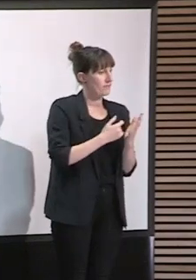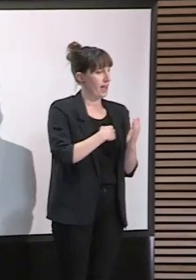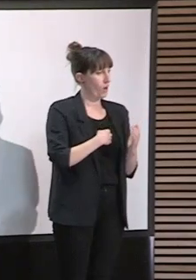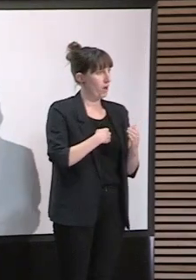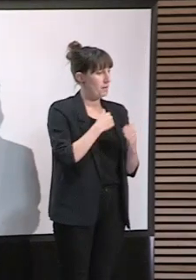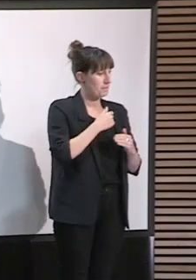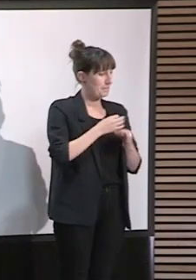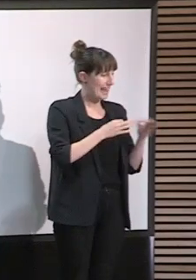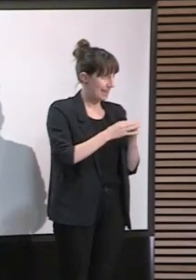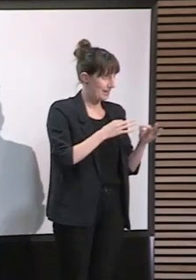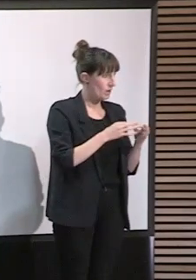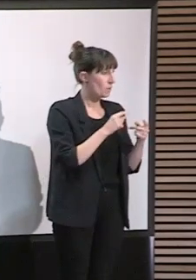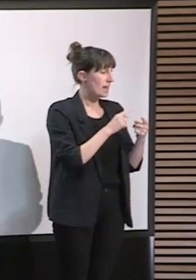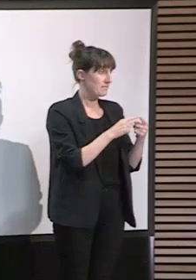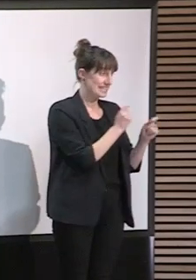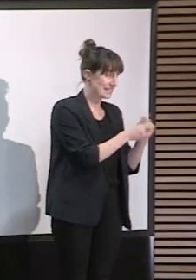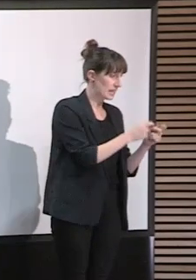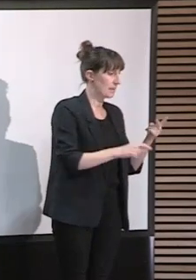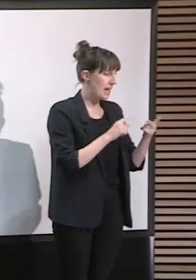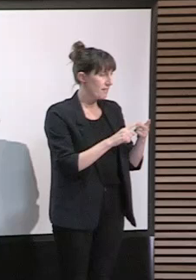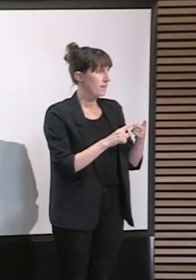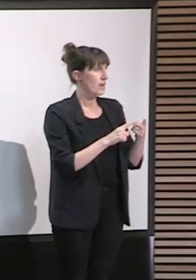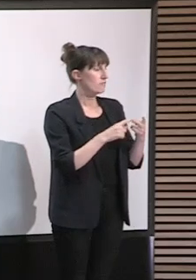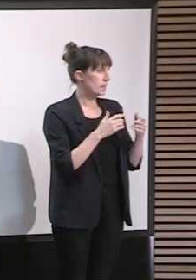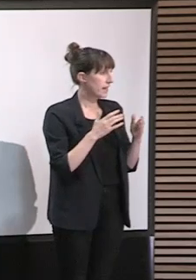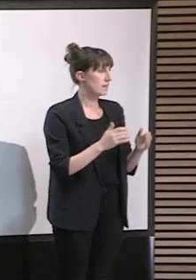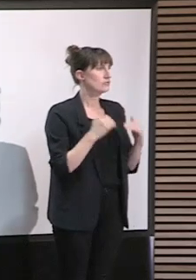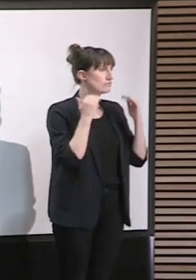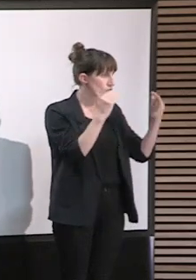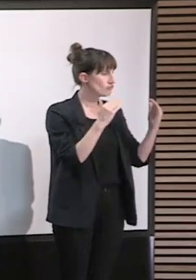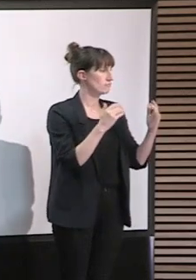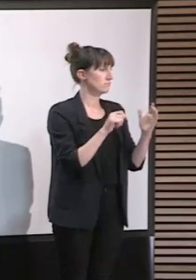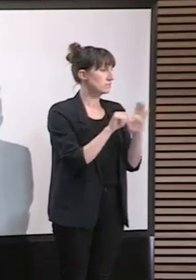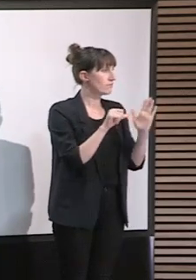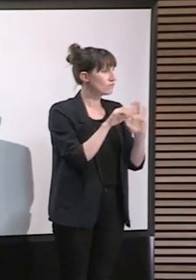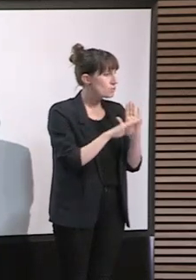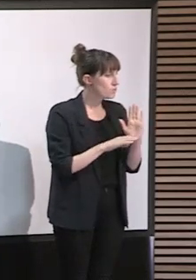is an additional belt and braces part of our already